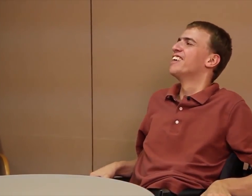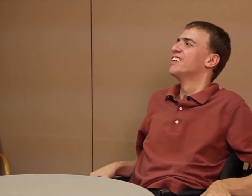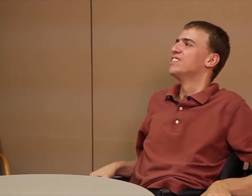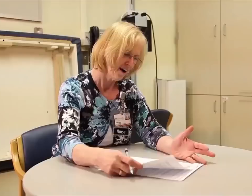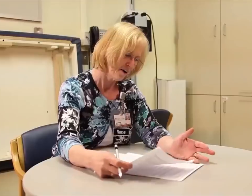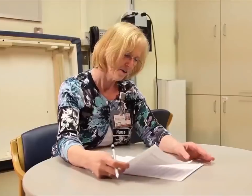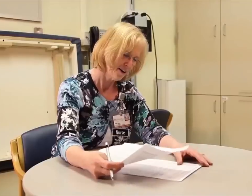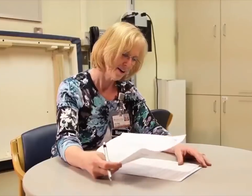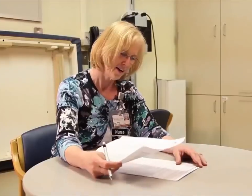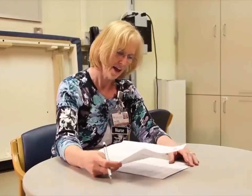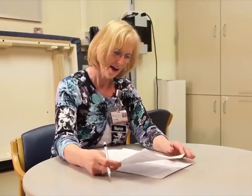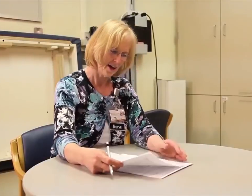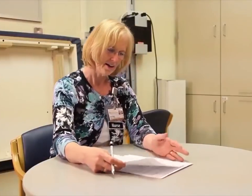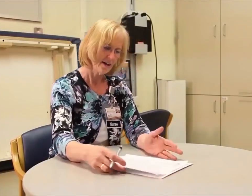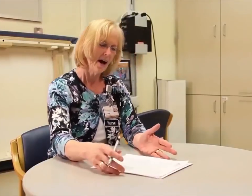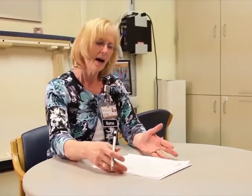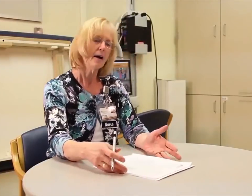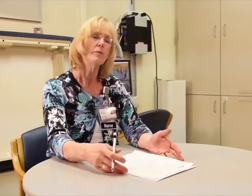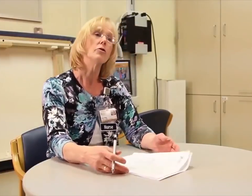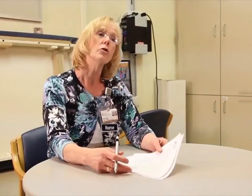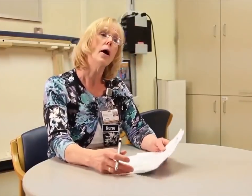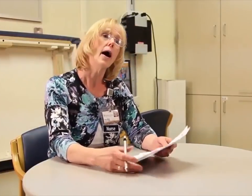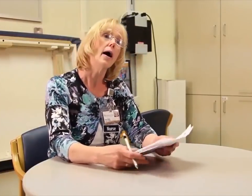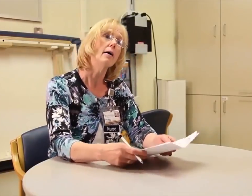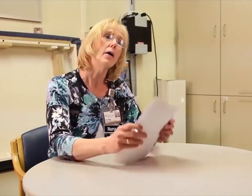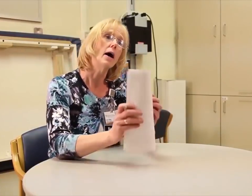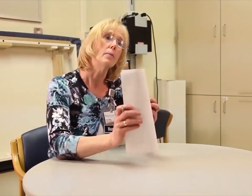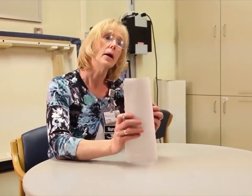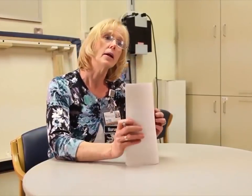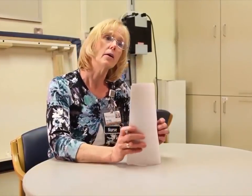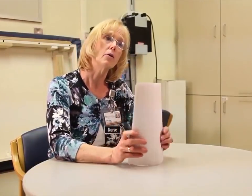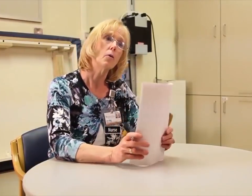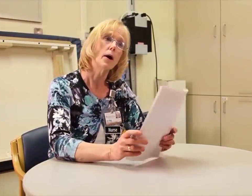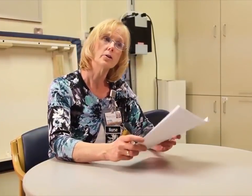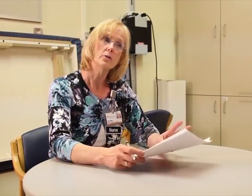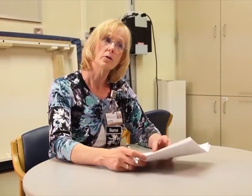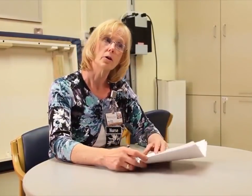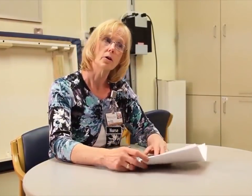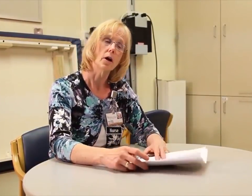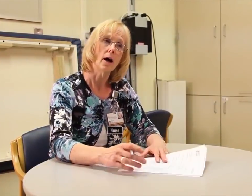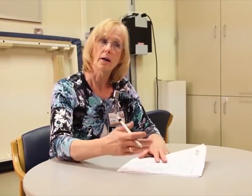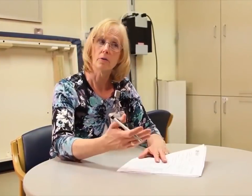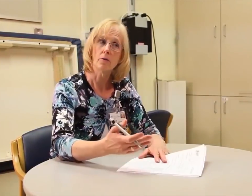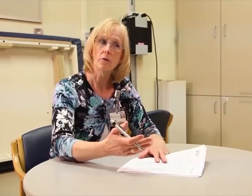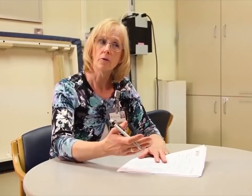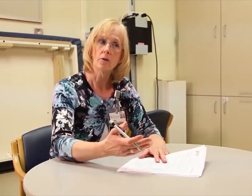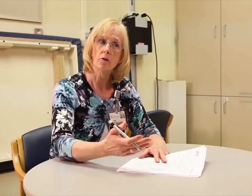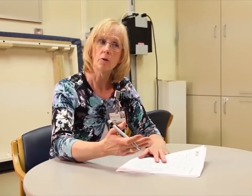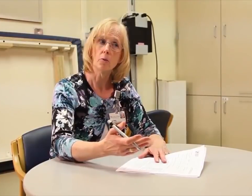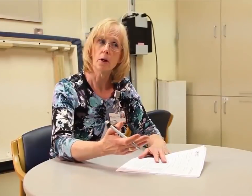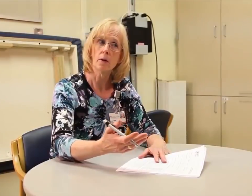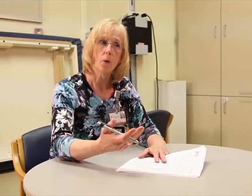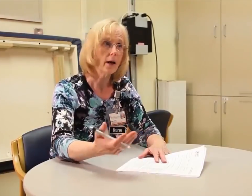Ann: Alright, and, do you have, um, any other questions or concerns that you would want